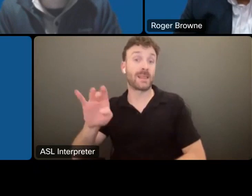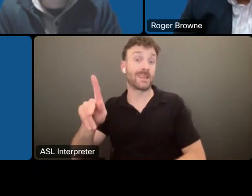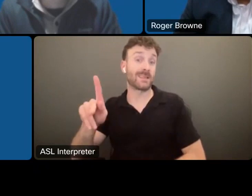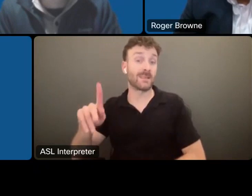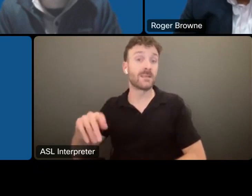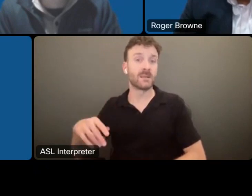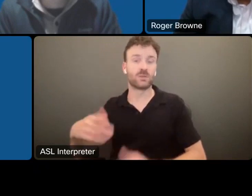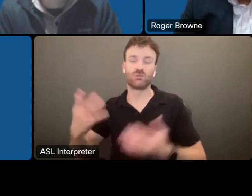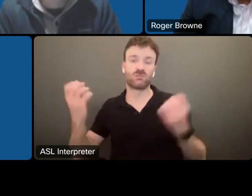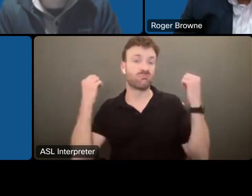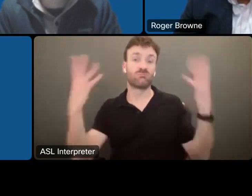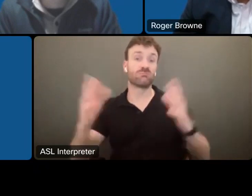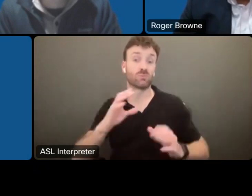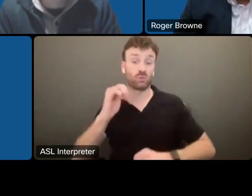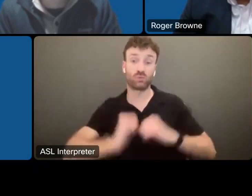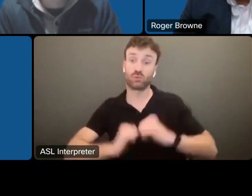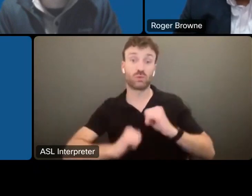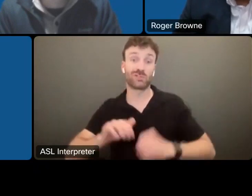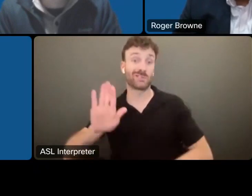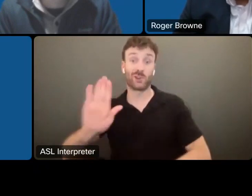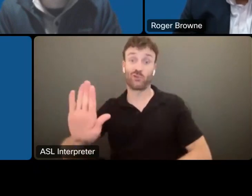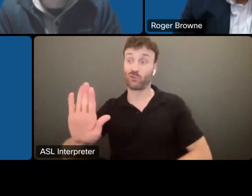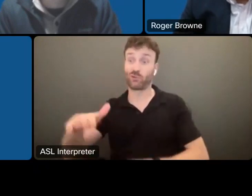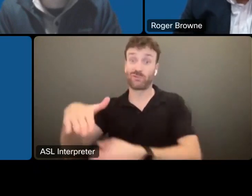amount of construction going on just in her ward alone.